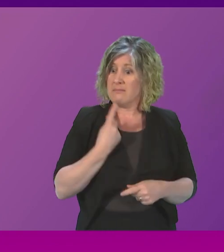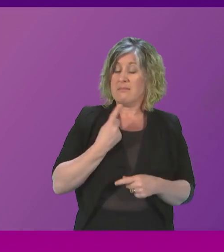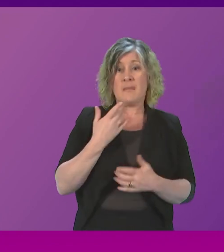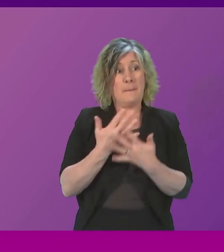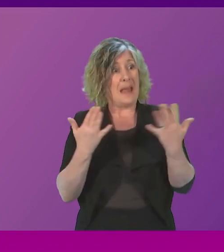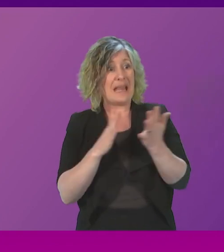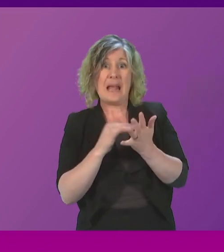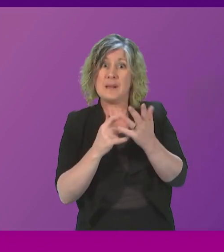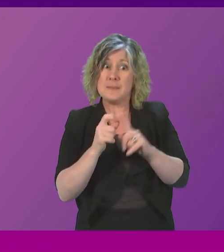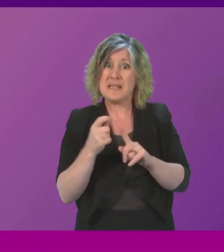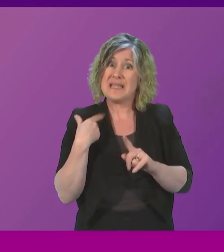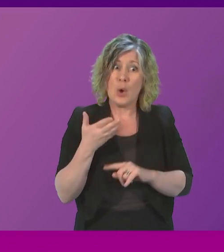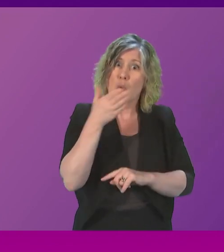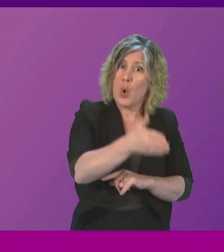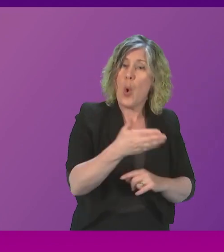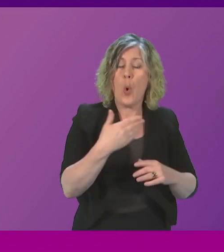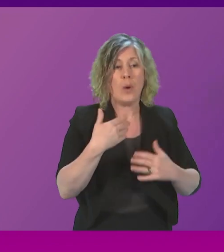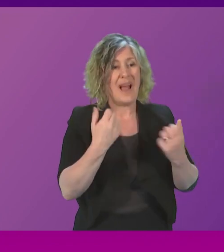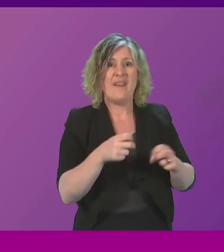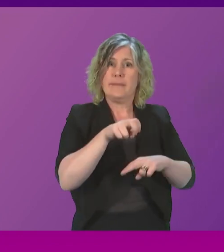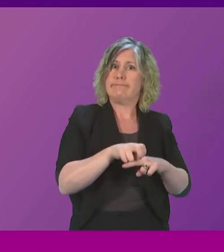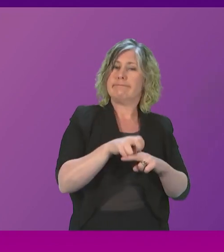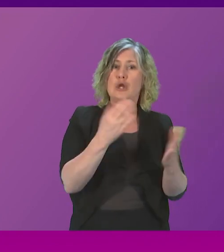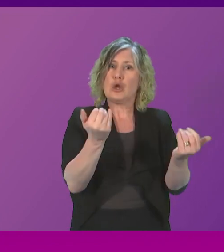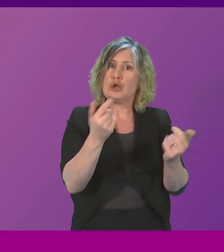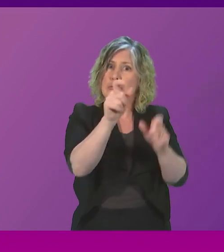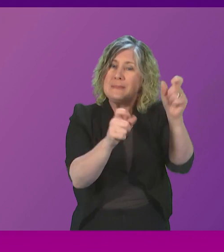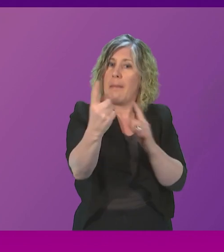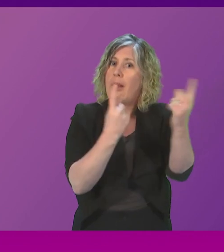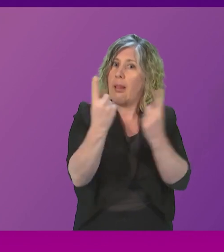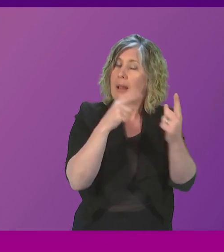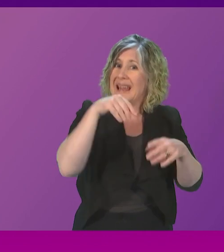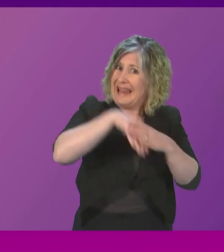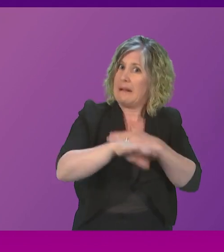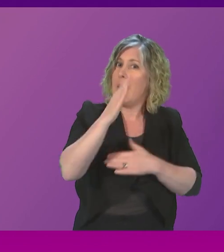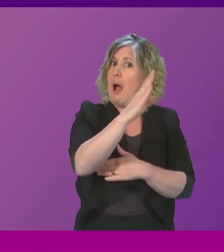Therefore, I absolutely agree with the sentiment behind the member’s question.